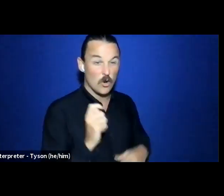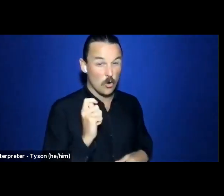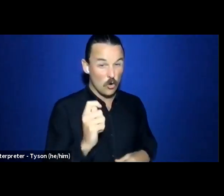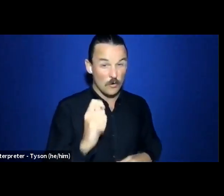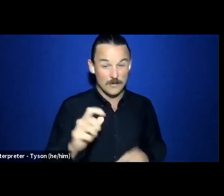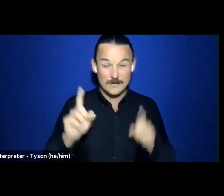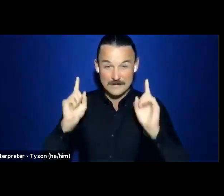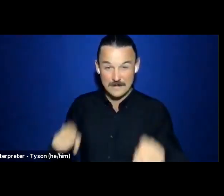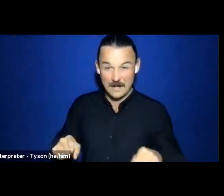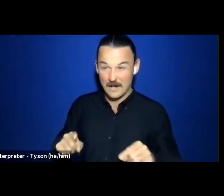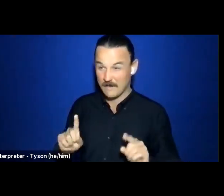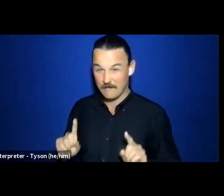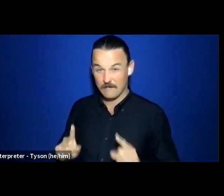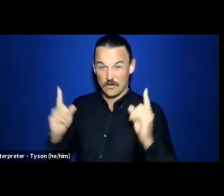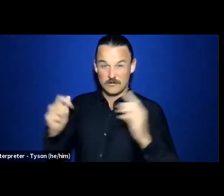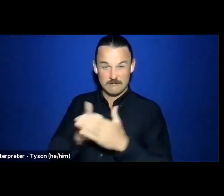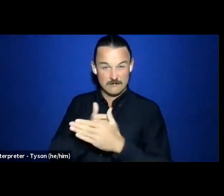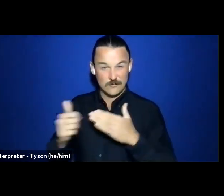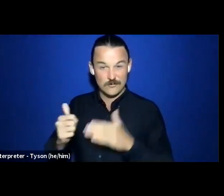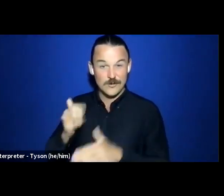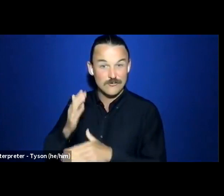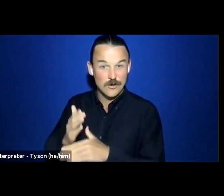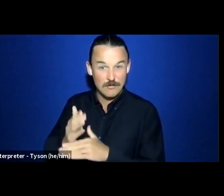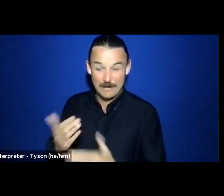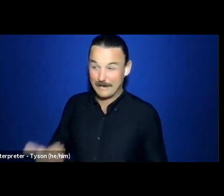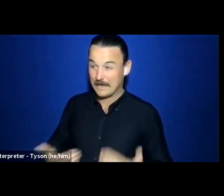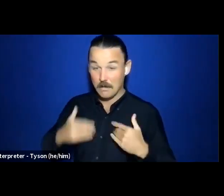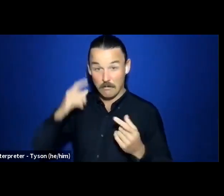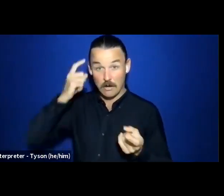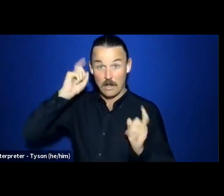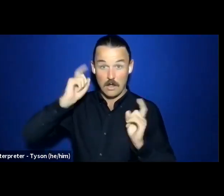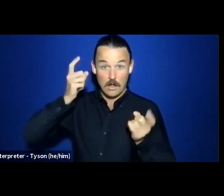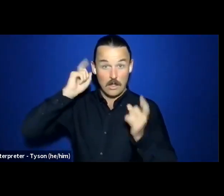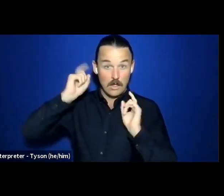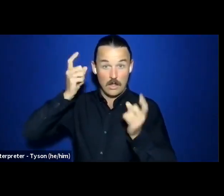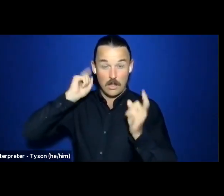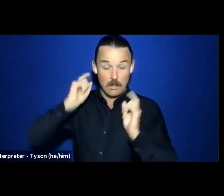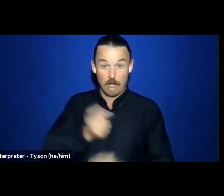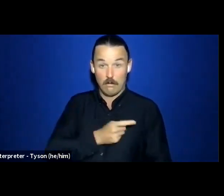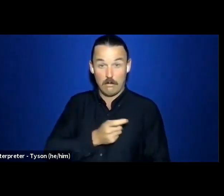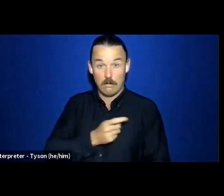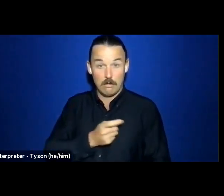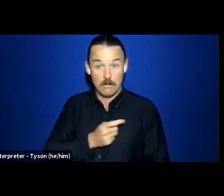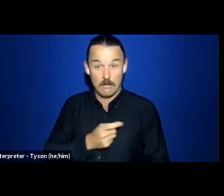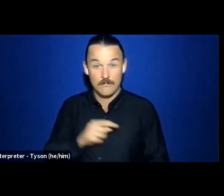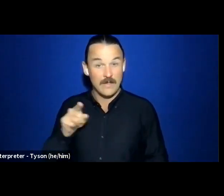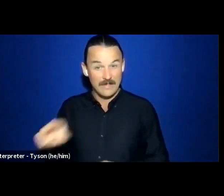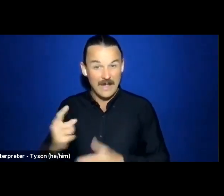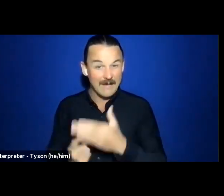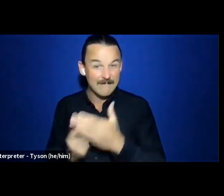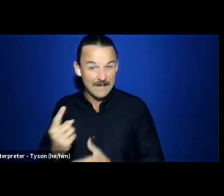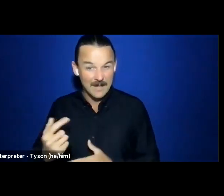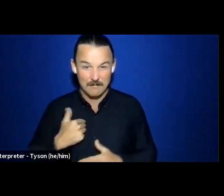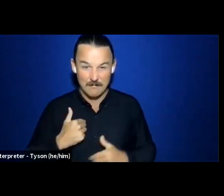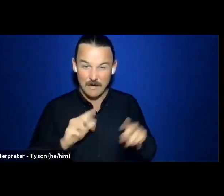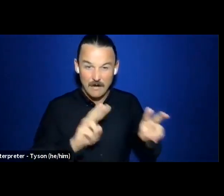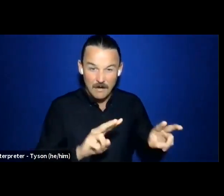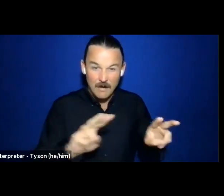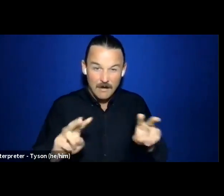first full. time job, which fields time job, which fills me with that anxiety.